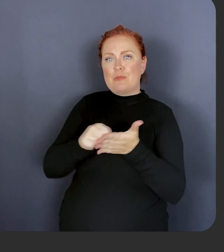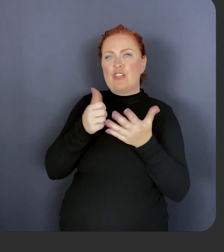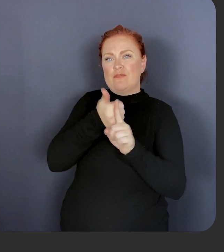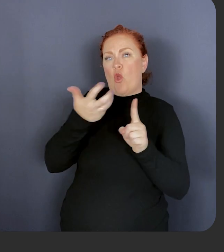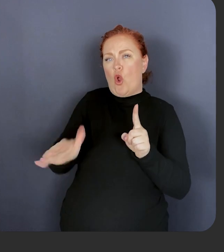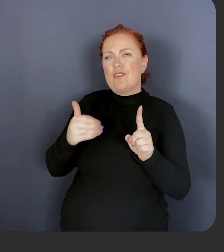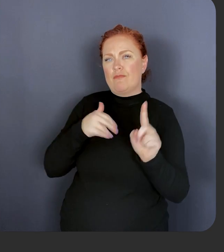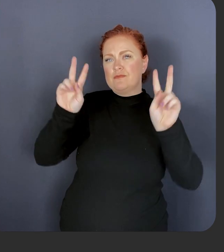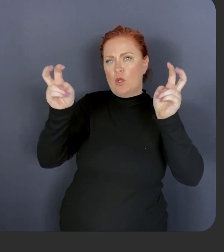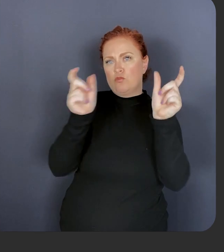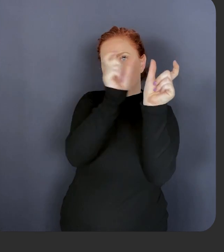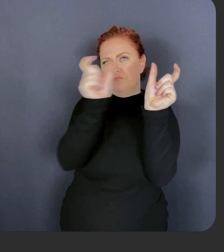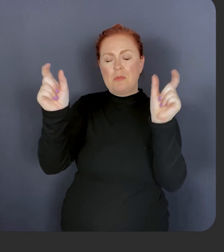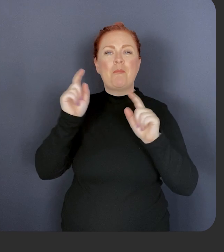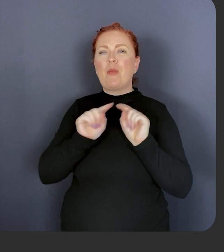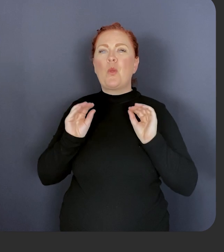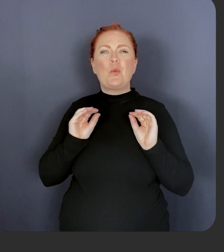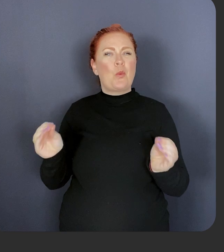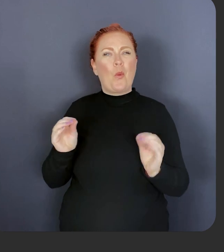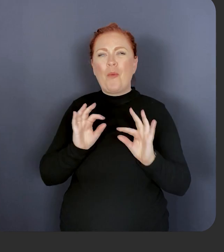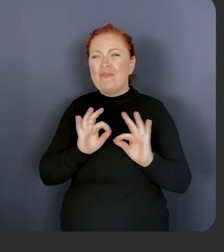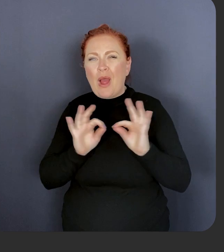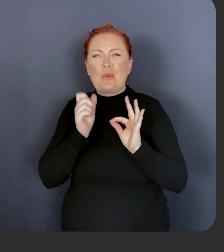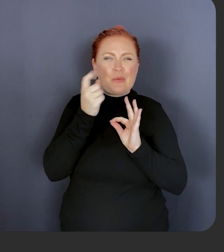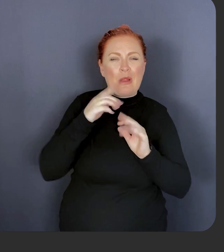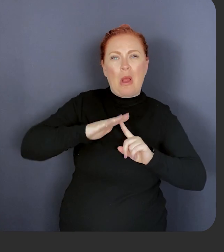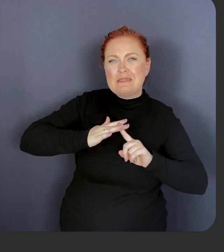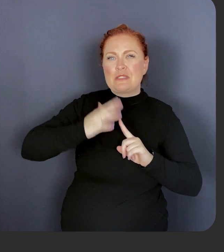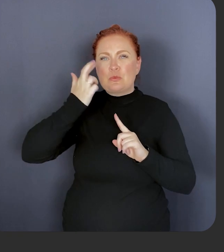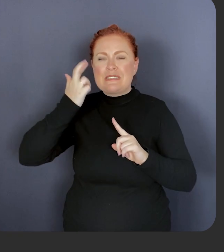title and provided no value for understanding the page's context or purpose.